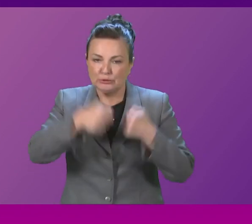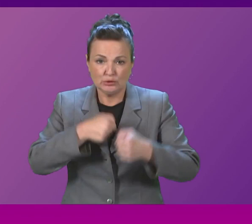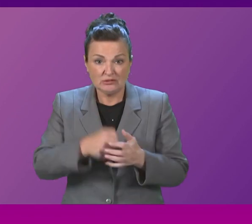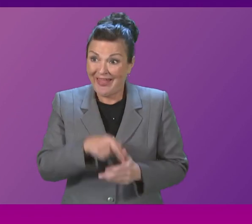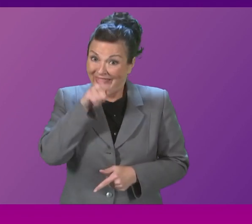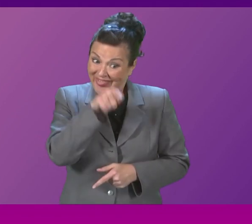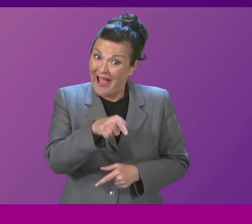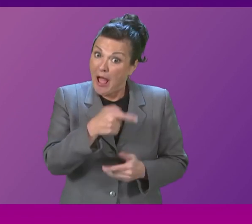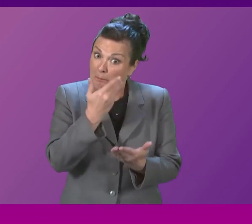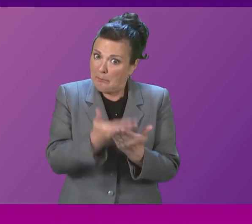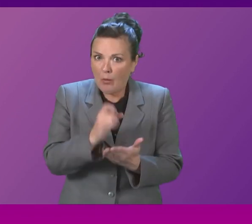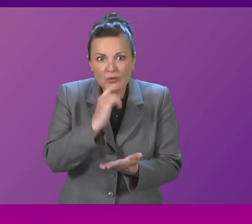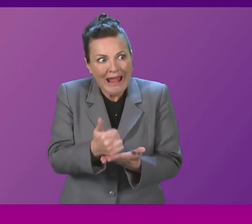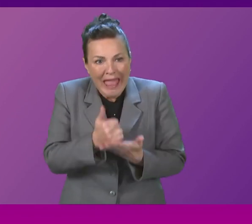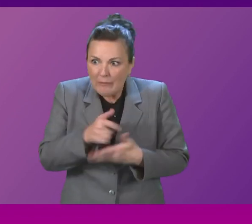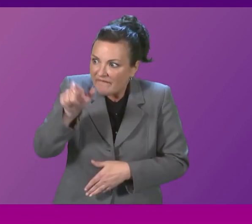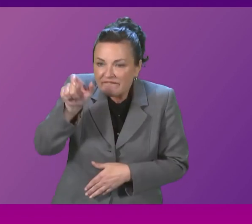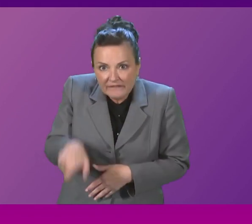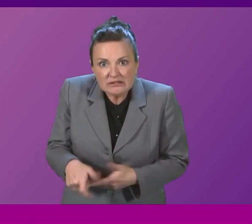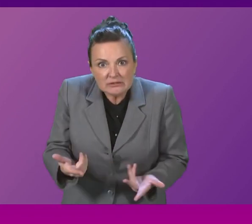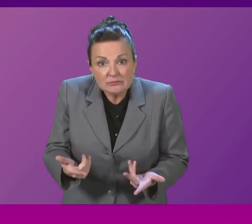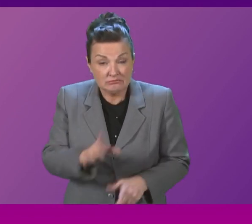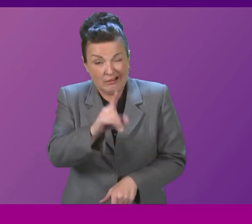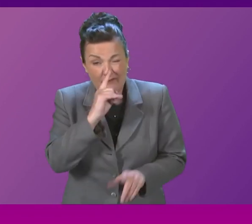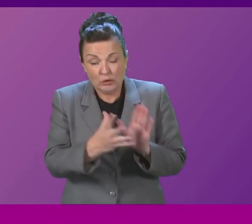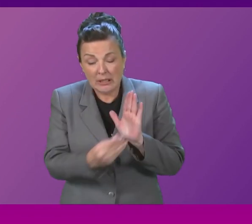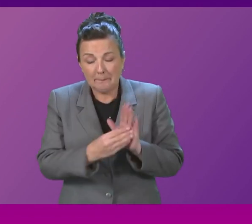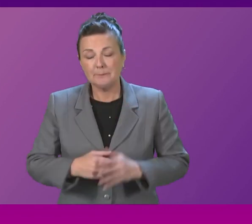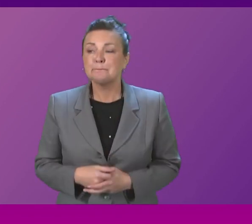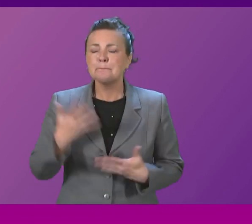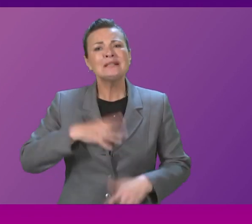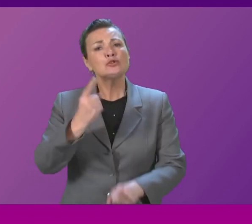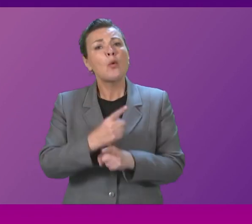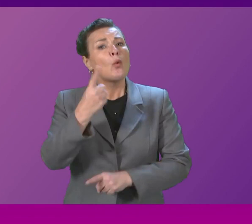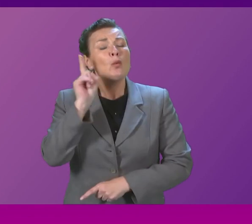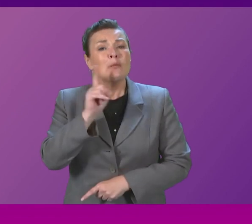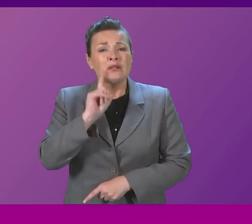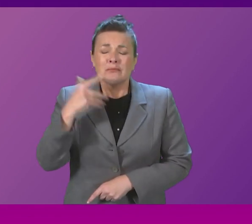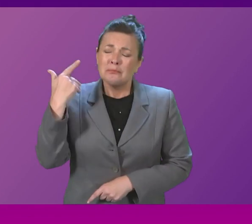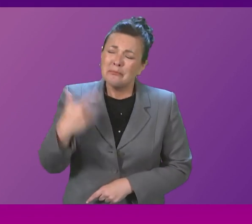I will give an example: I have spoken to one woman who told me that she suffered numerous